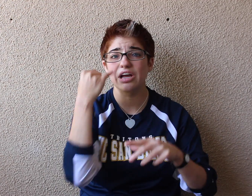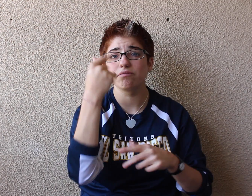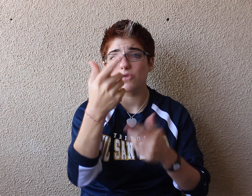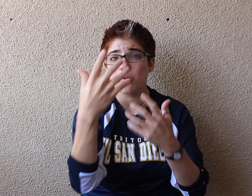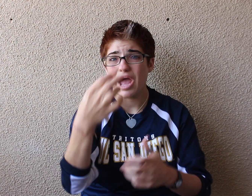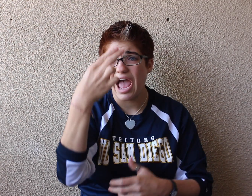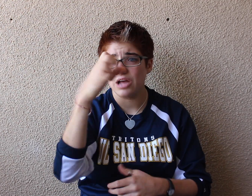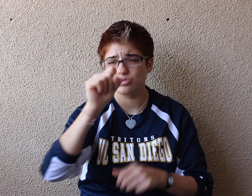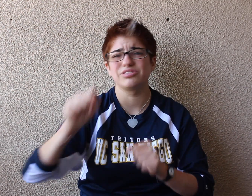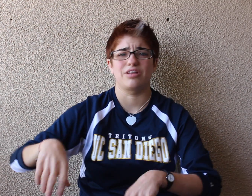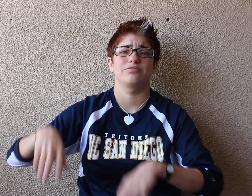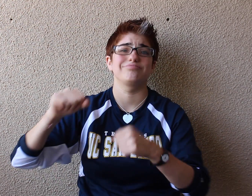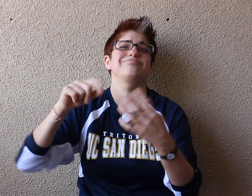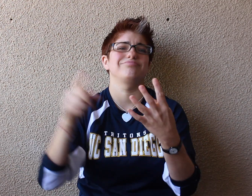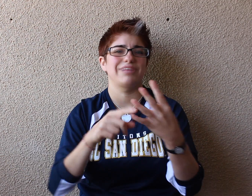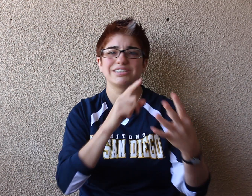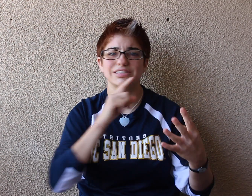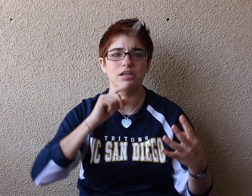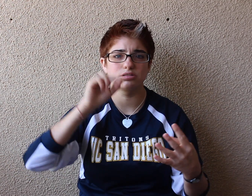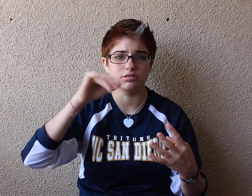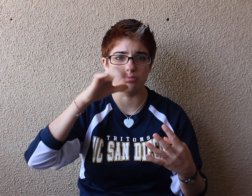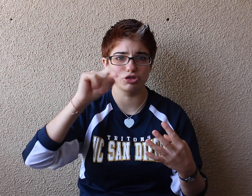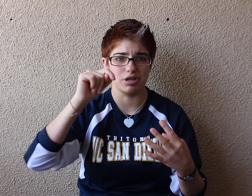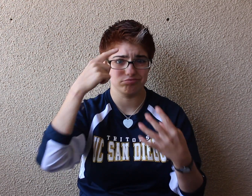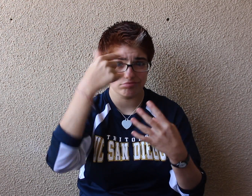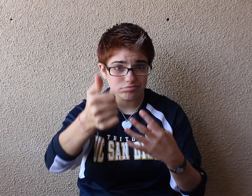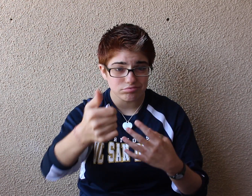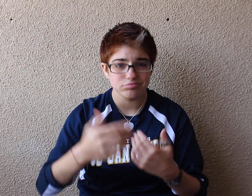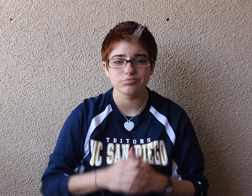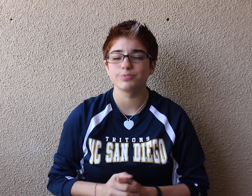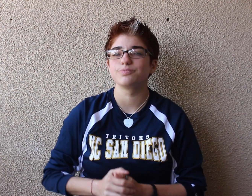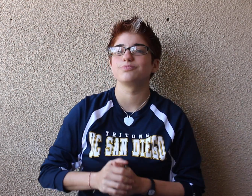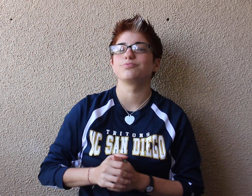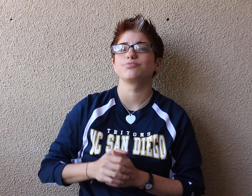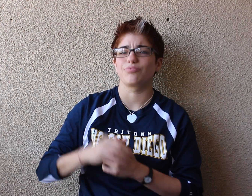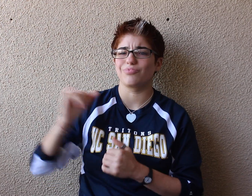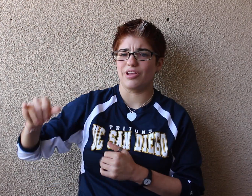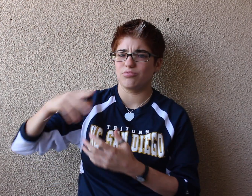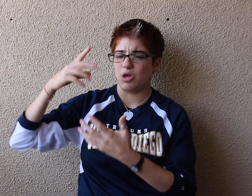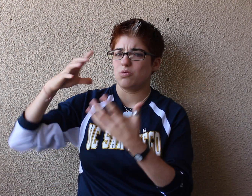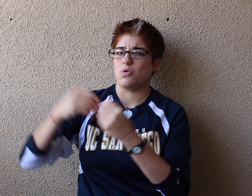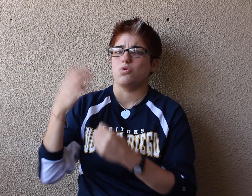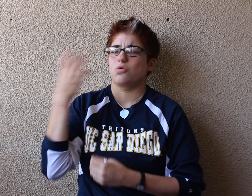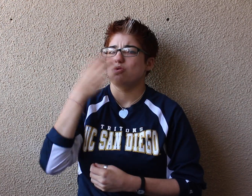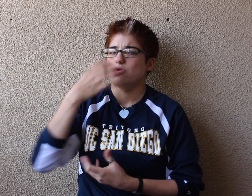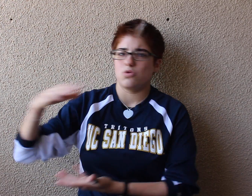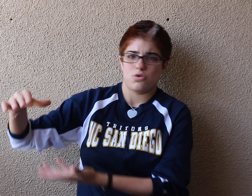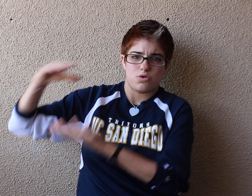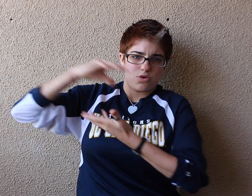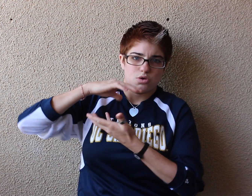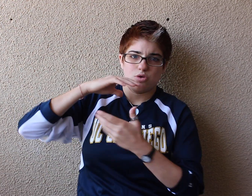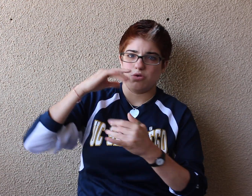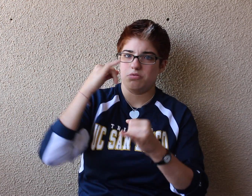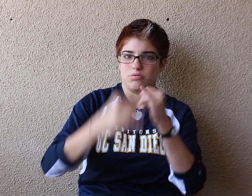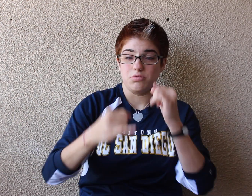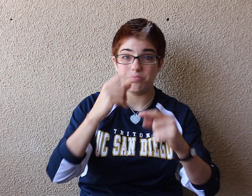Also, if you want to teach high school, you can also obtain a single subject credential with UCSD as well. As you can see, you will get plenty from this program.